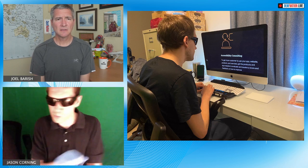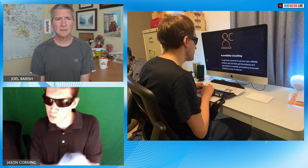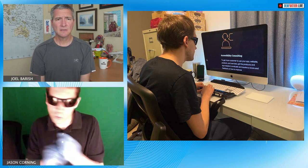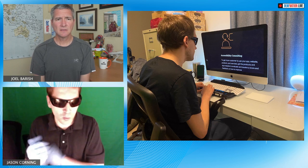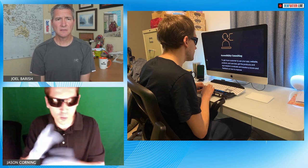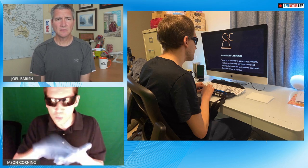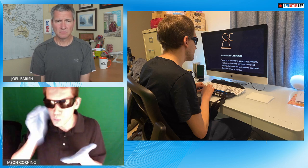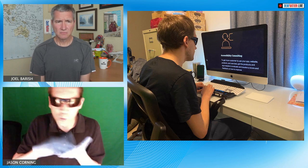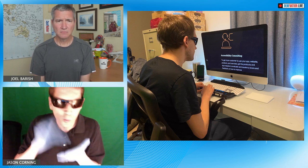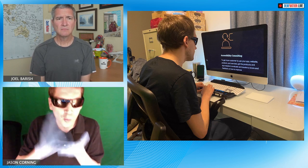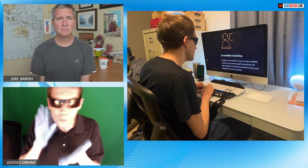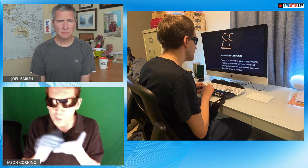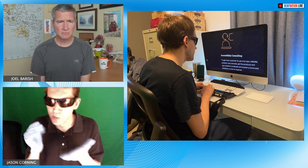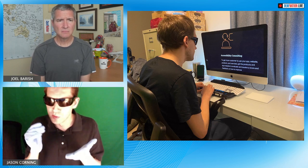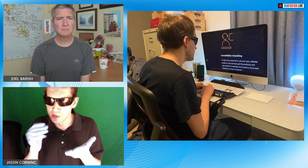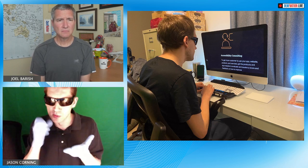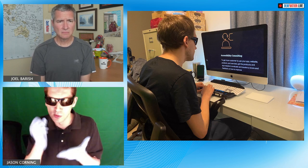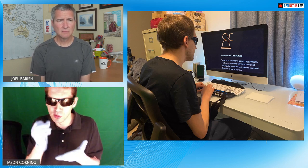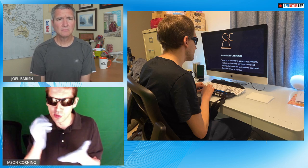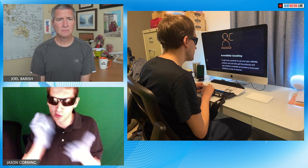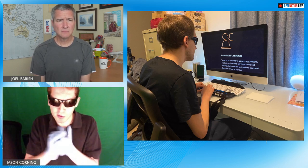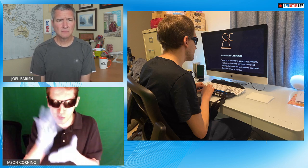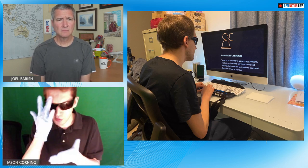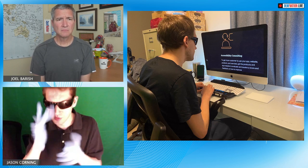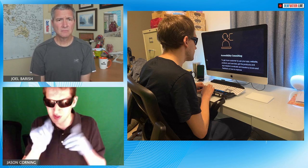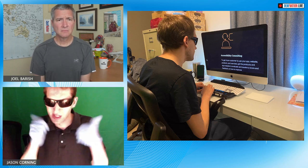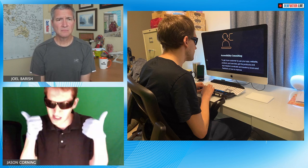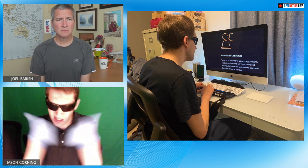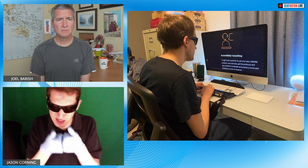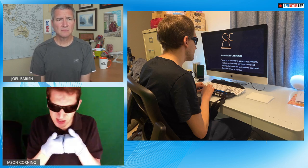I’m deafblind and now start learning skills which is why it’s a challenge.